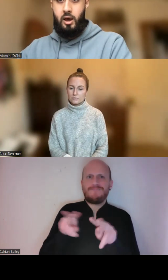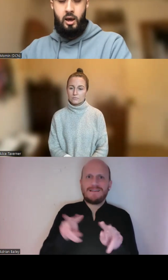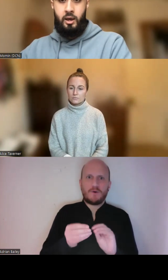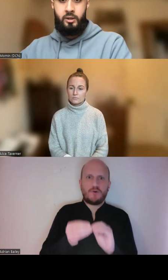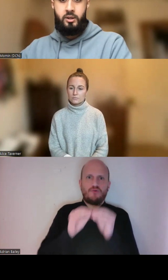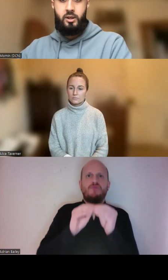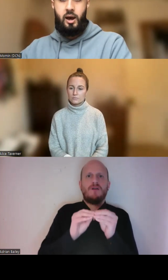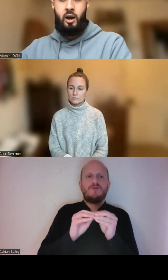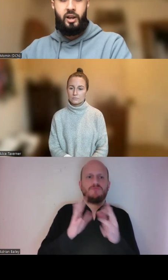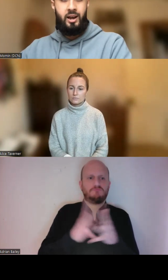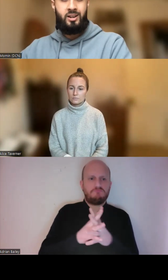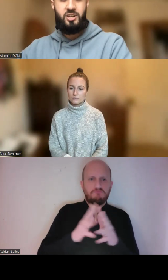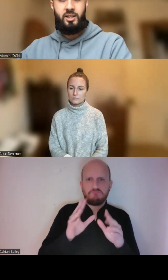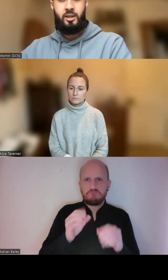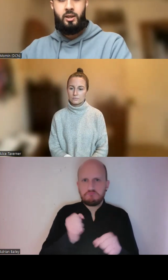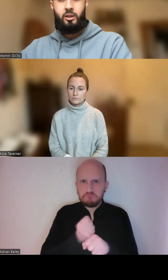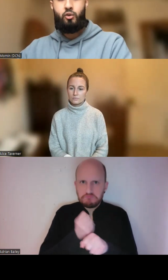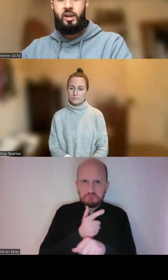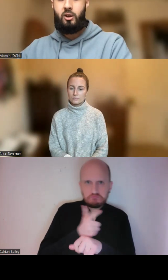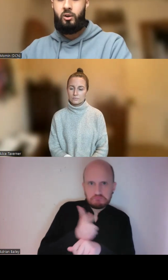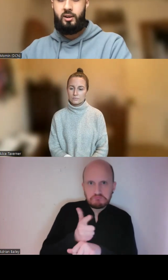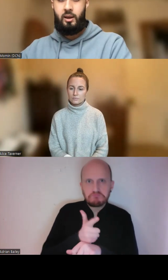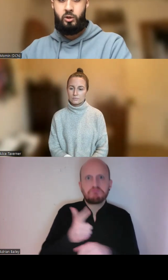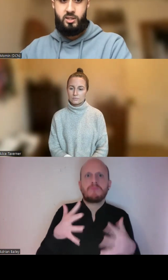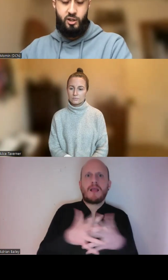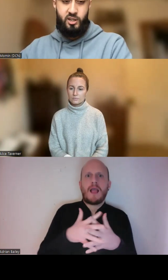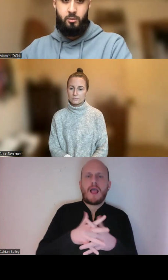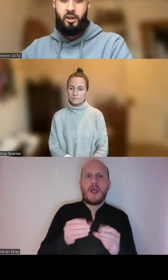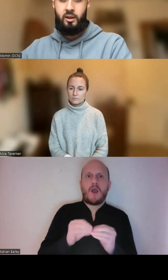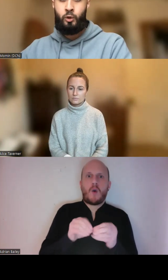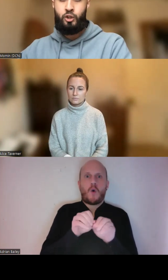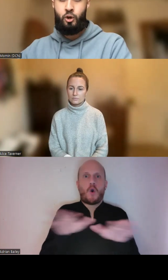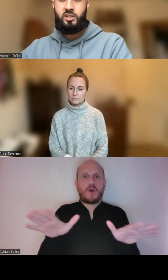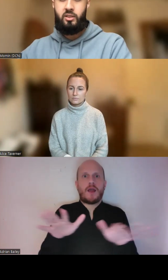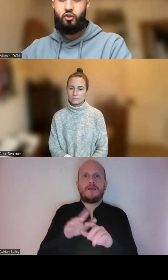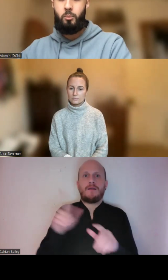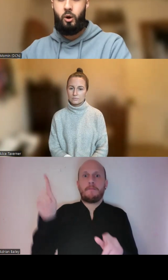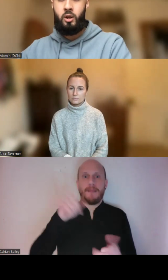and how to actually create content which is visually appealing, which does get the job done.